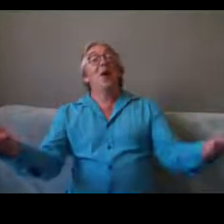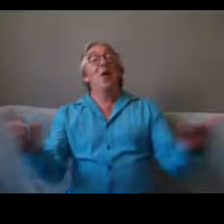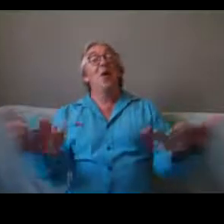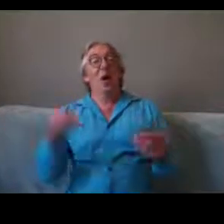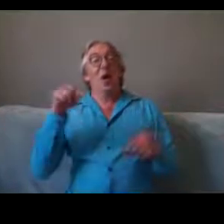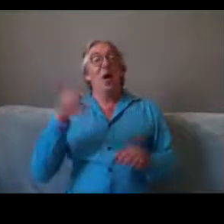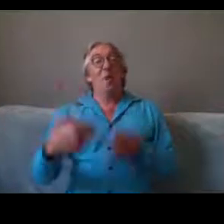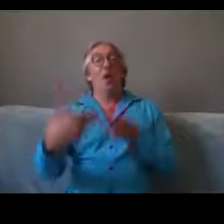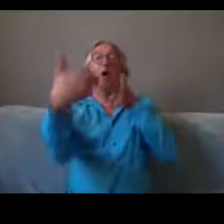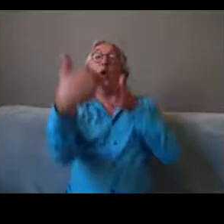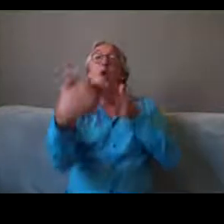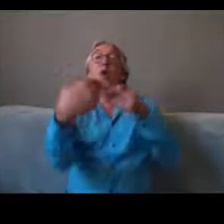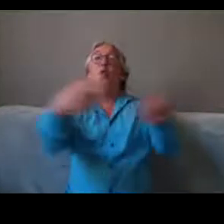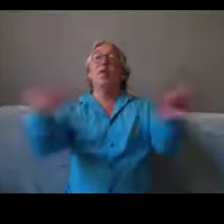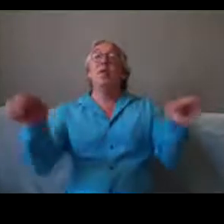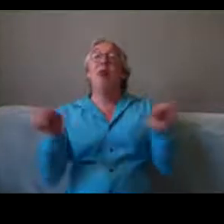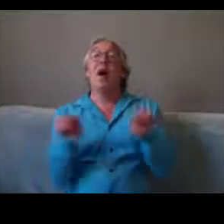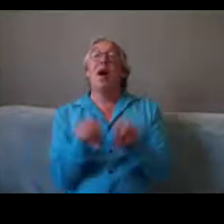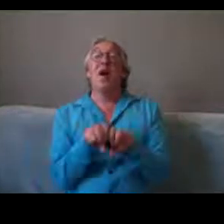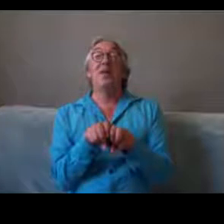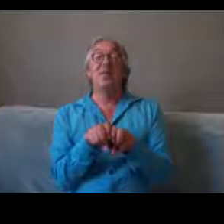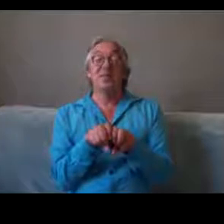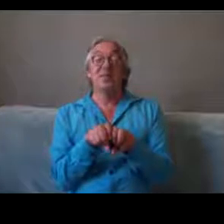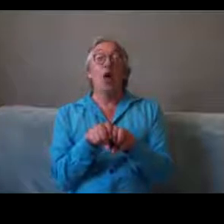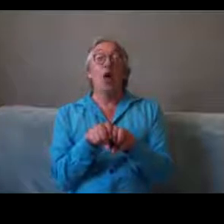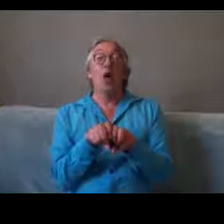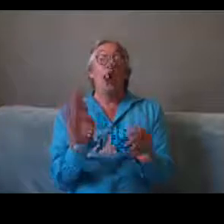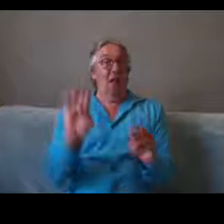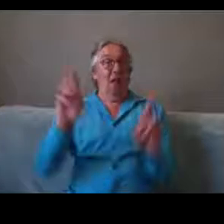to the webinar on Erasmus+ and persons with disabilities.